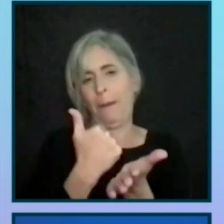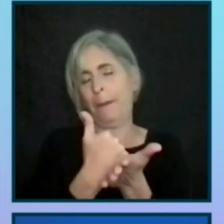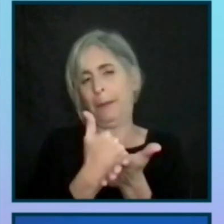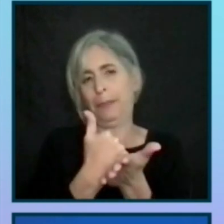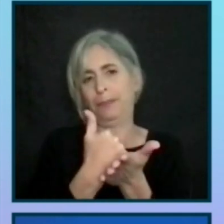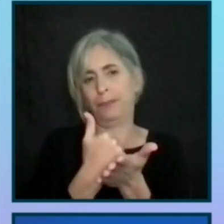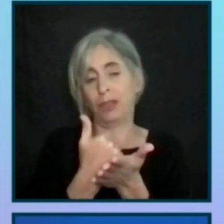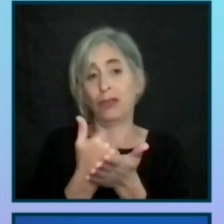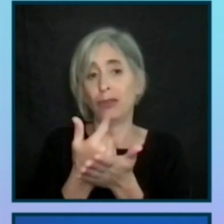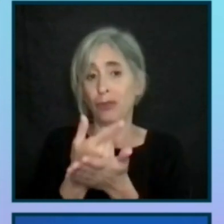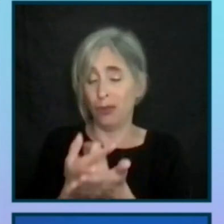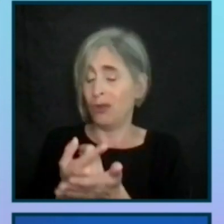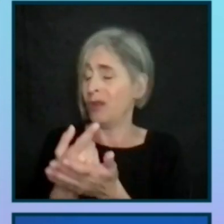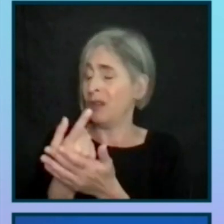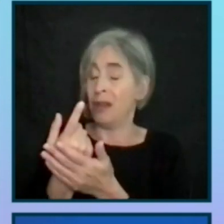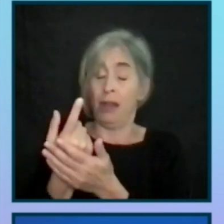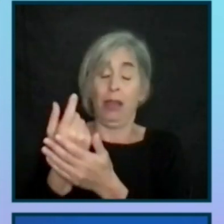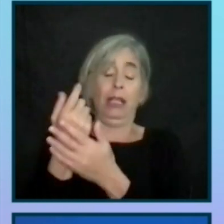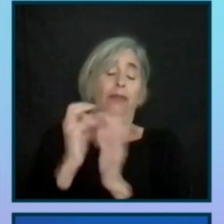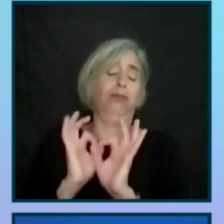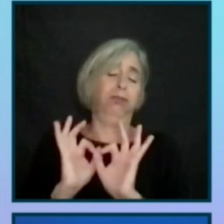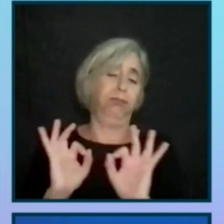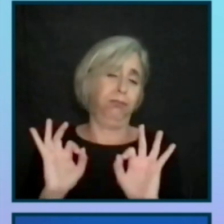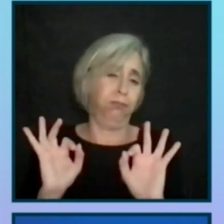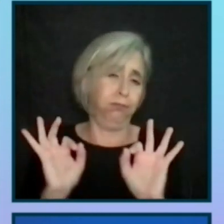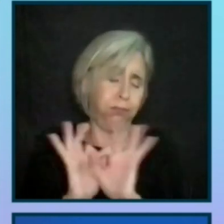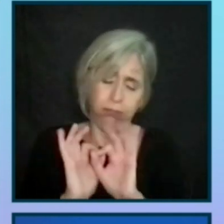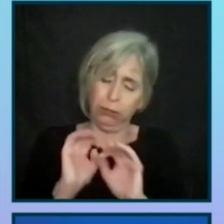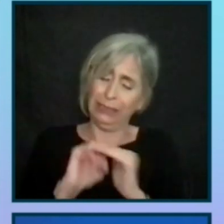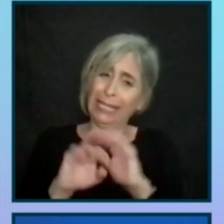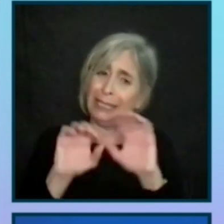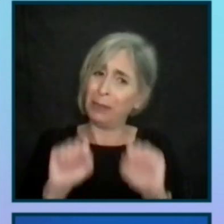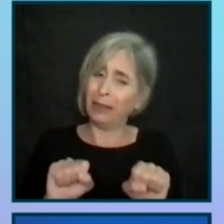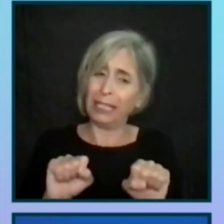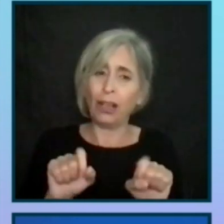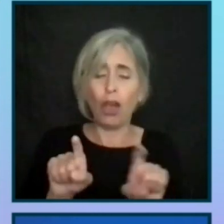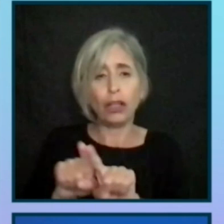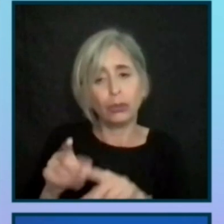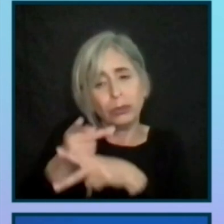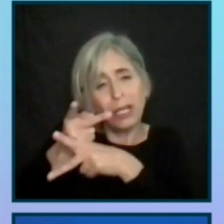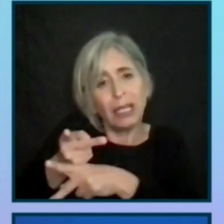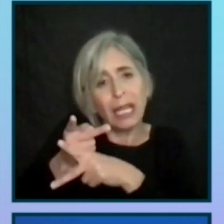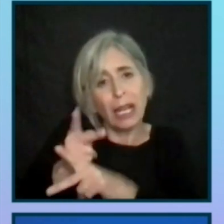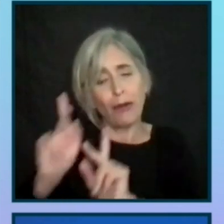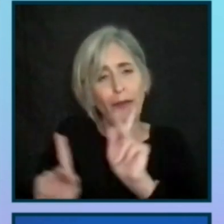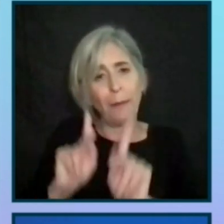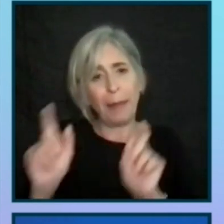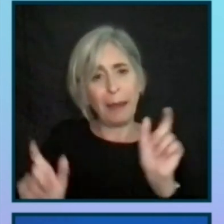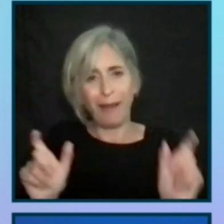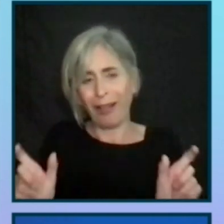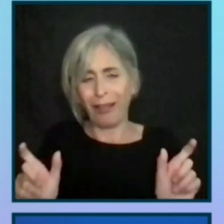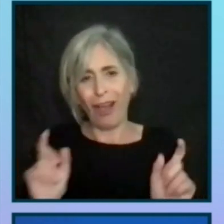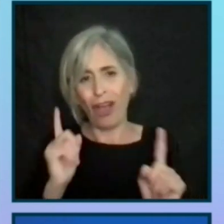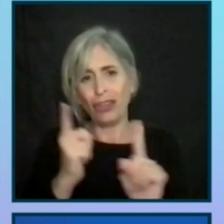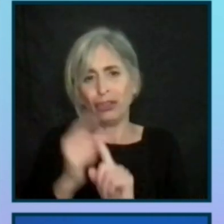And you can't understand the importance of accessibility, but also taking care of people until you go through this experience,